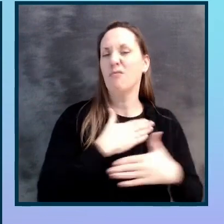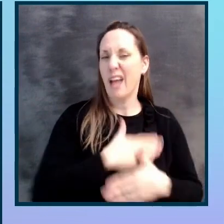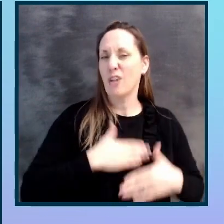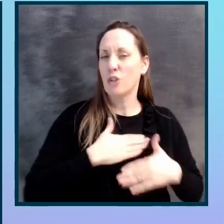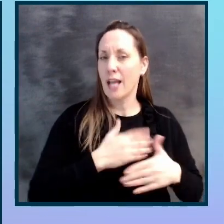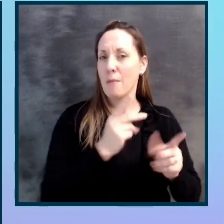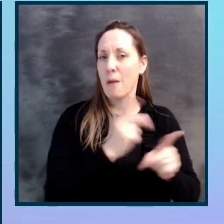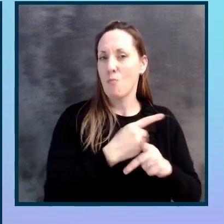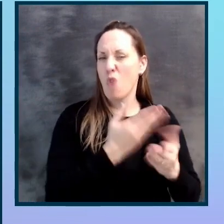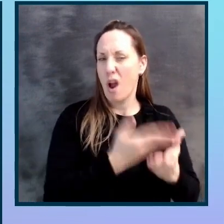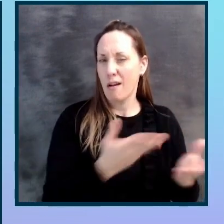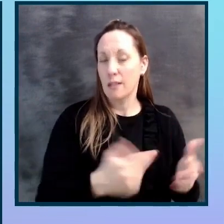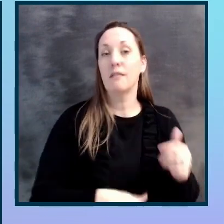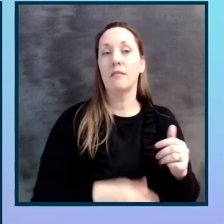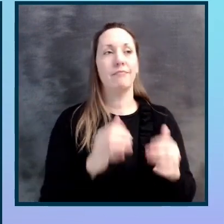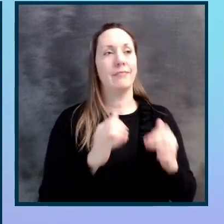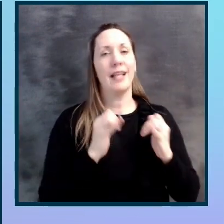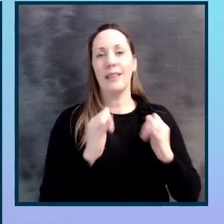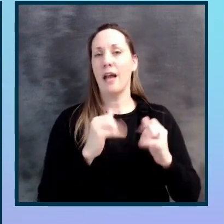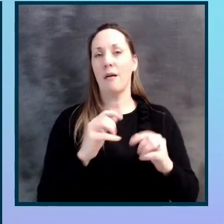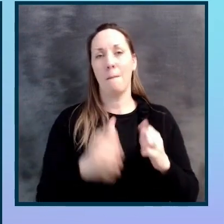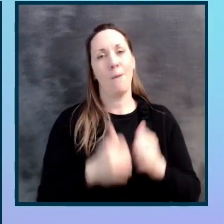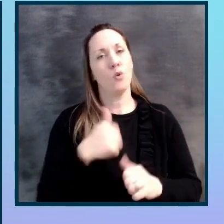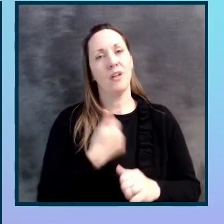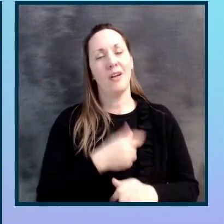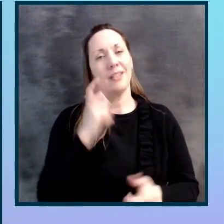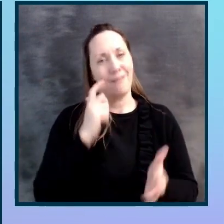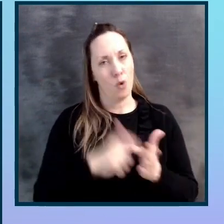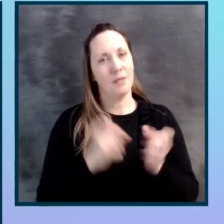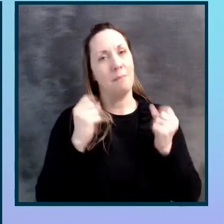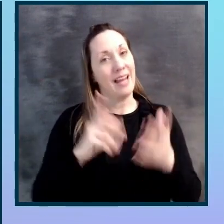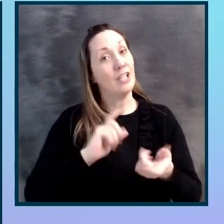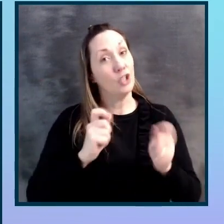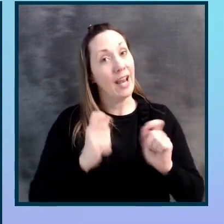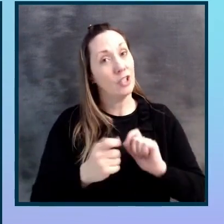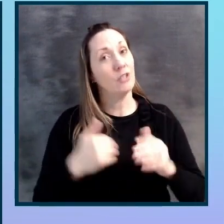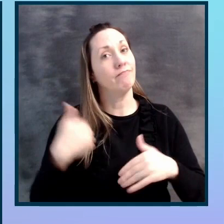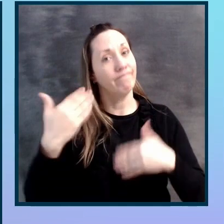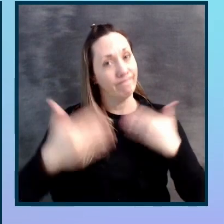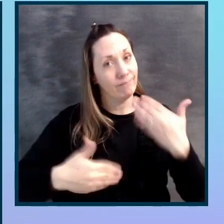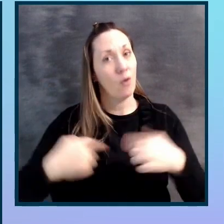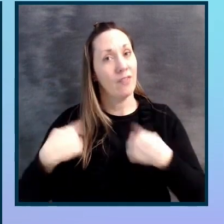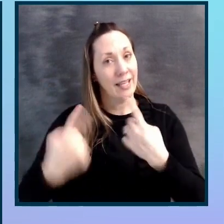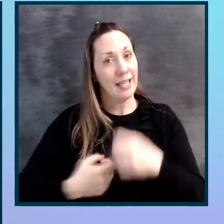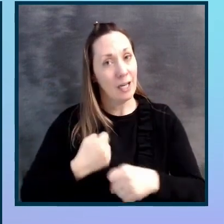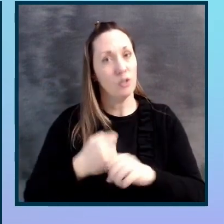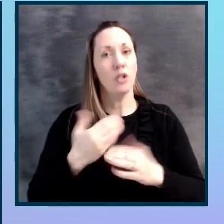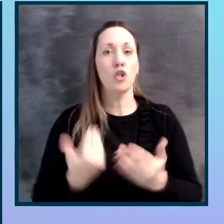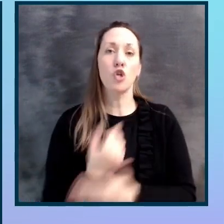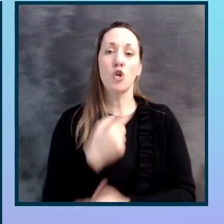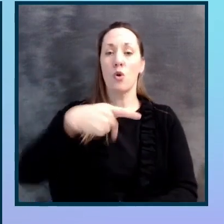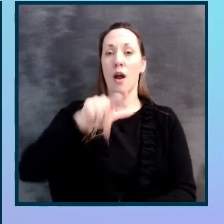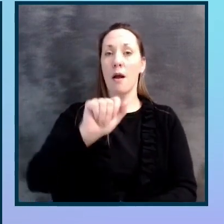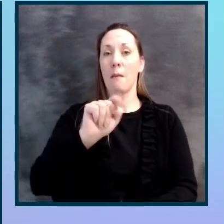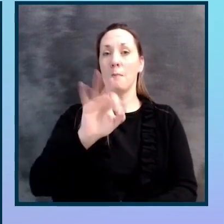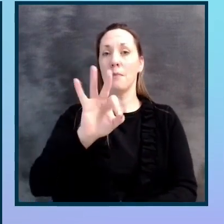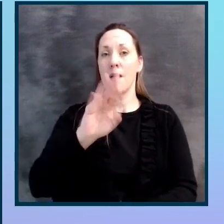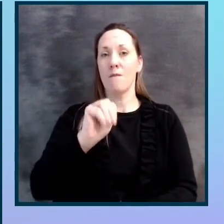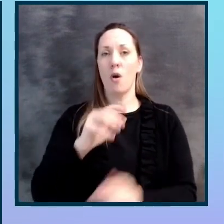Like most of us, I've seen a lot of changes in the industry over the years, with new platforms, a growing and varied audience of users,